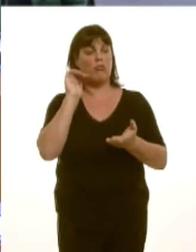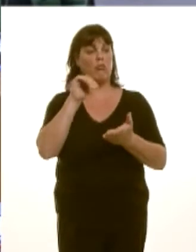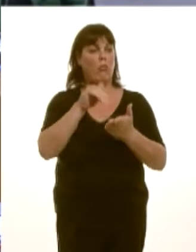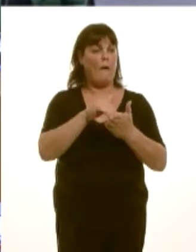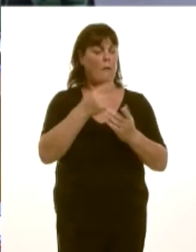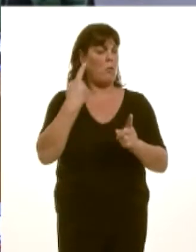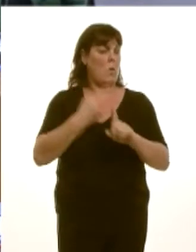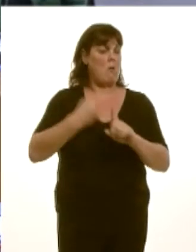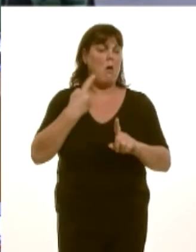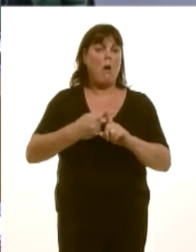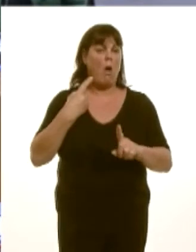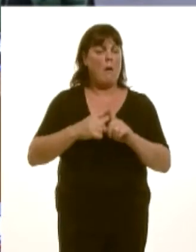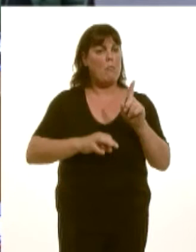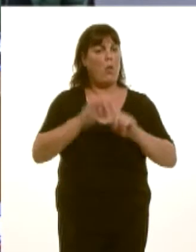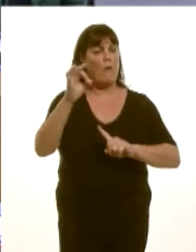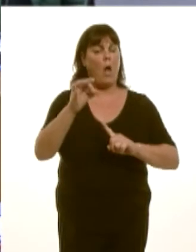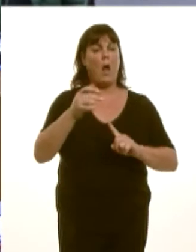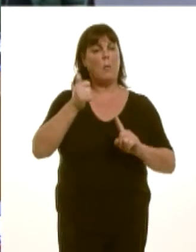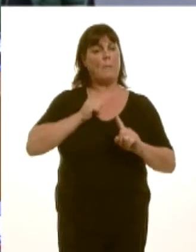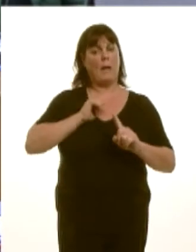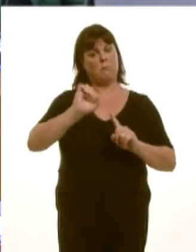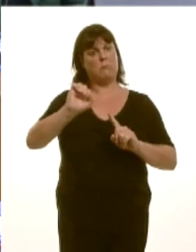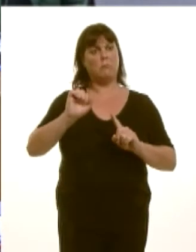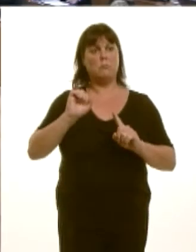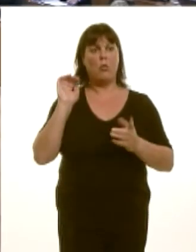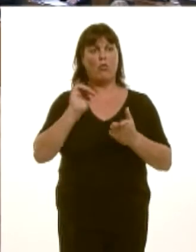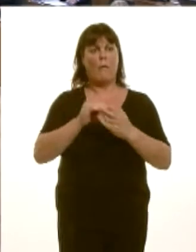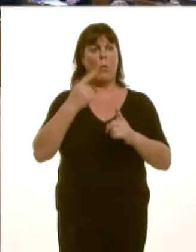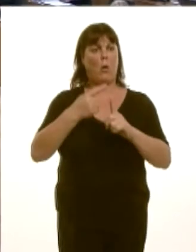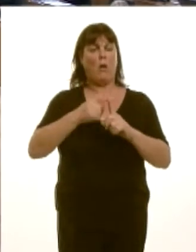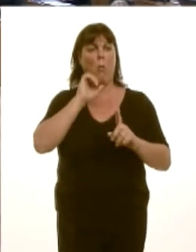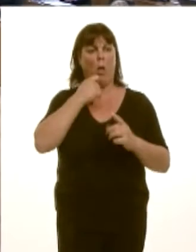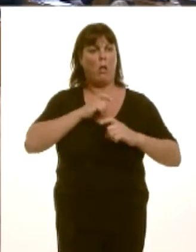I expect that improvement to continue. Kirsty Williams: The most recent figures show that you are further away than you were a